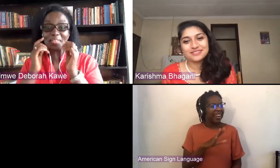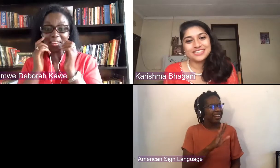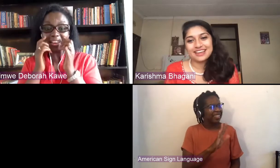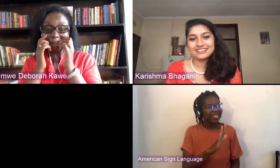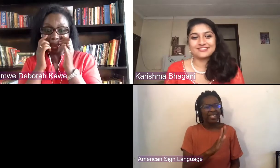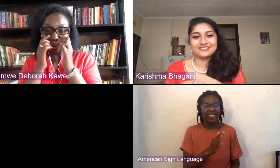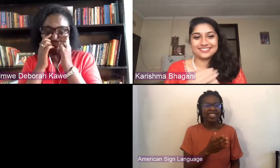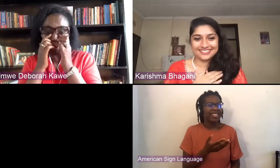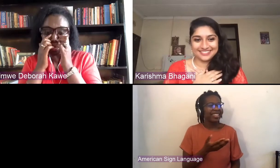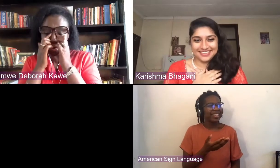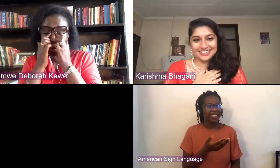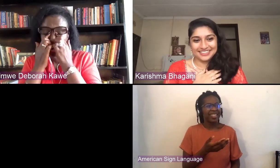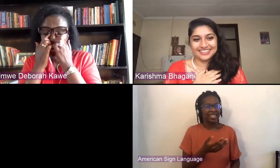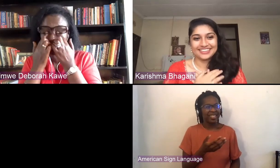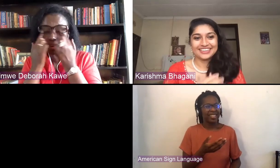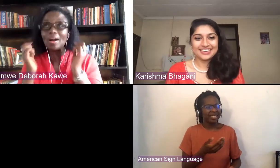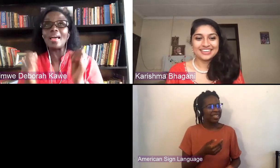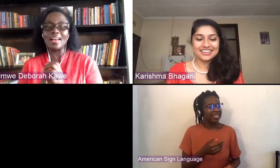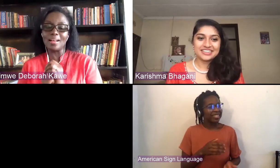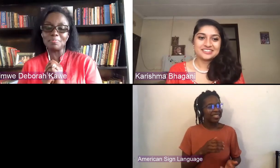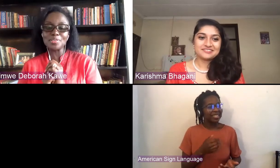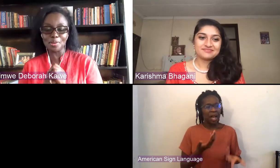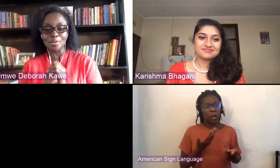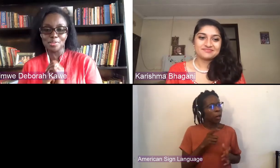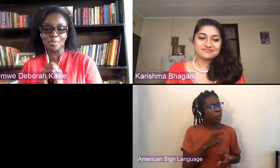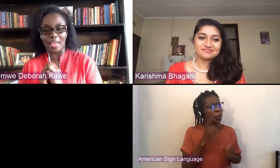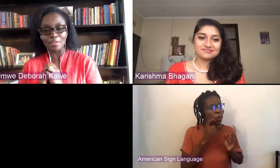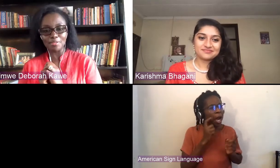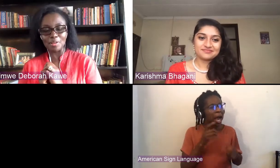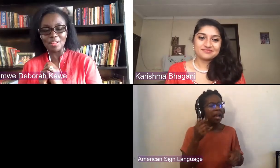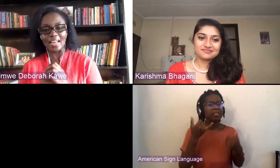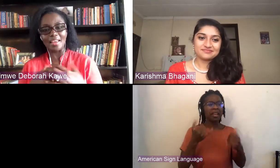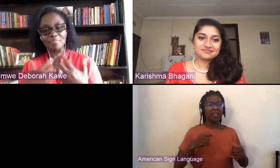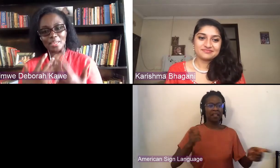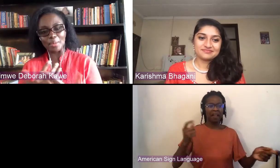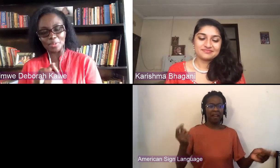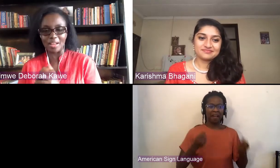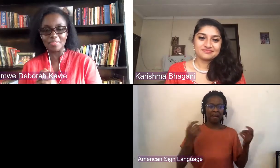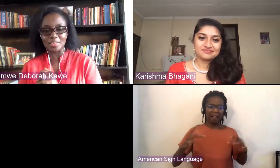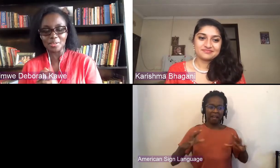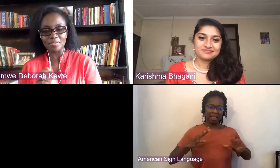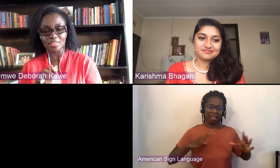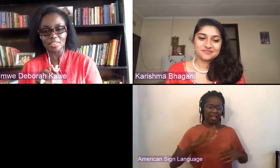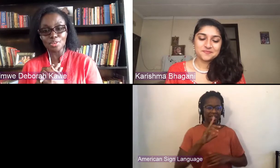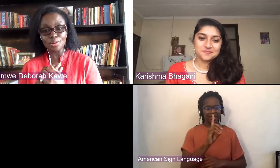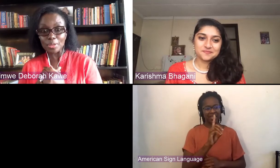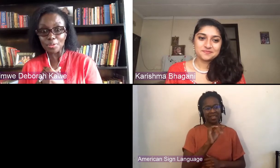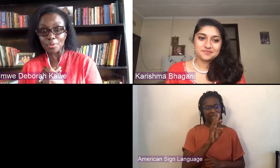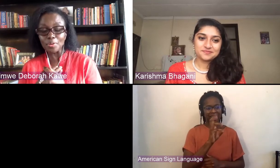You're really making me tear up now I'm so thankful that I have been able to have this conversation with you